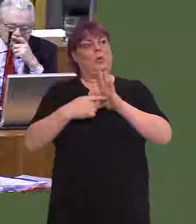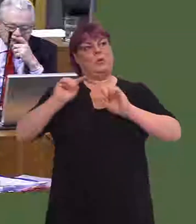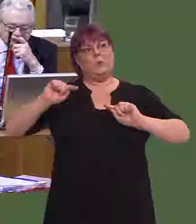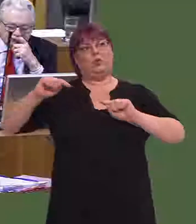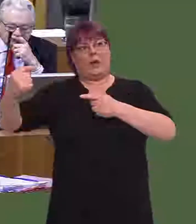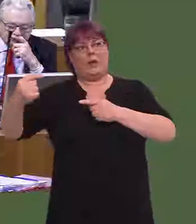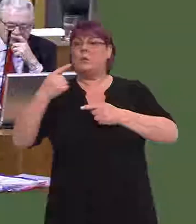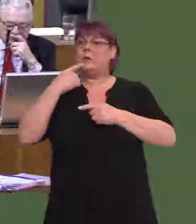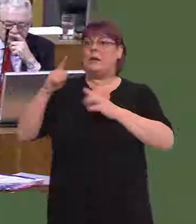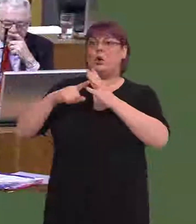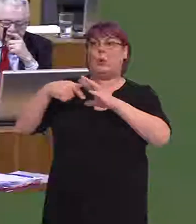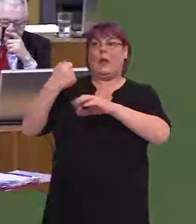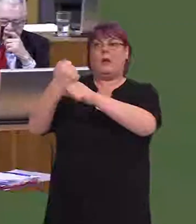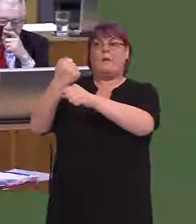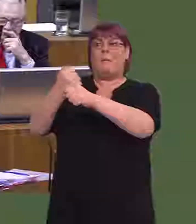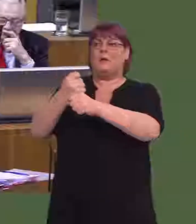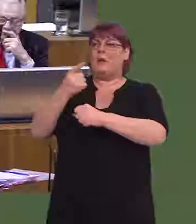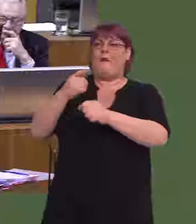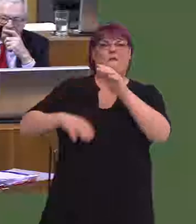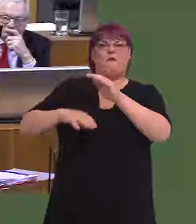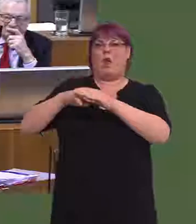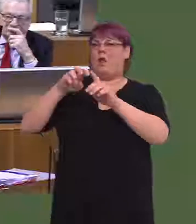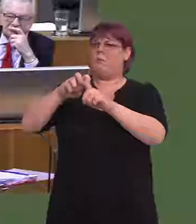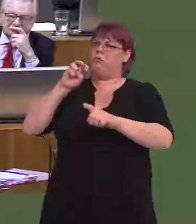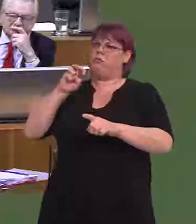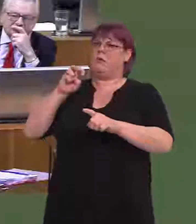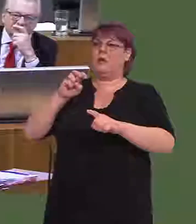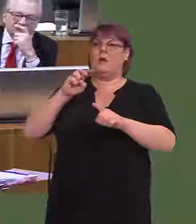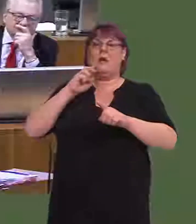Let's say to the UK Government that a hard Brexit, building walls around the UK, turning